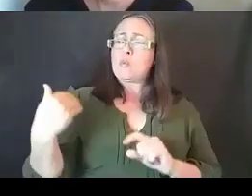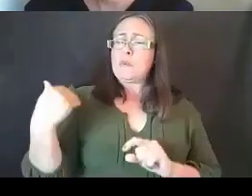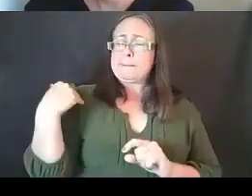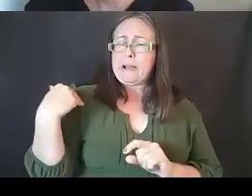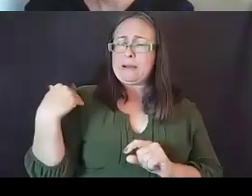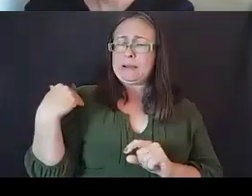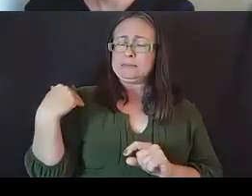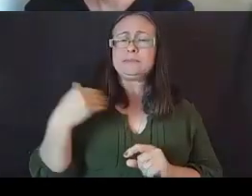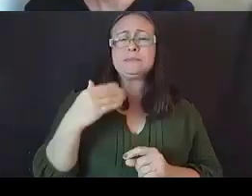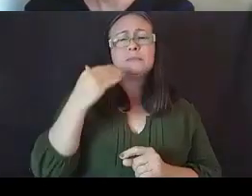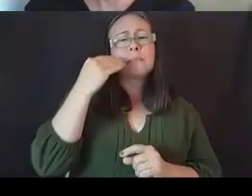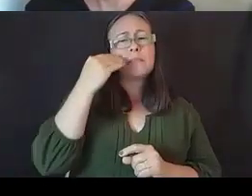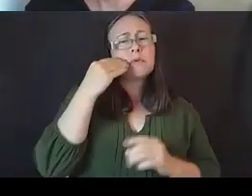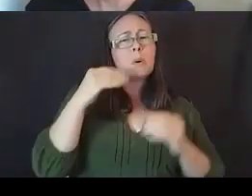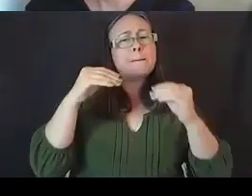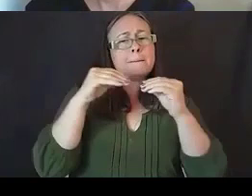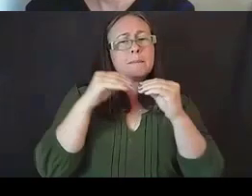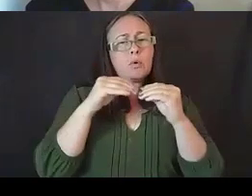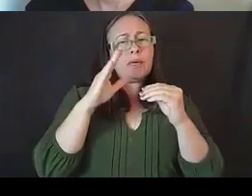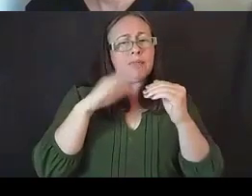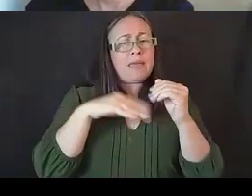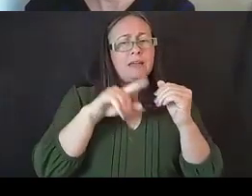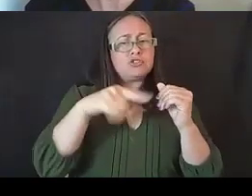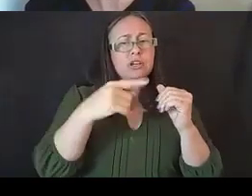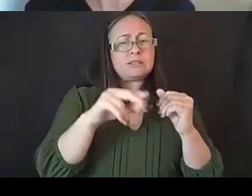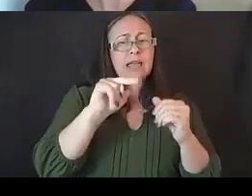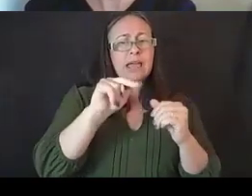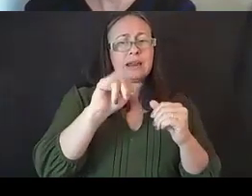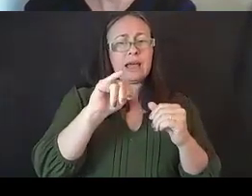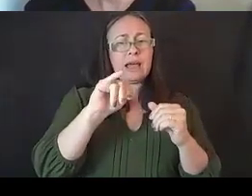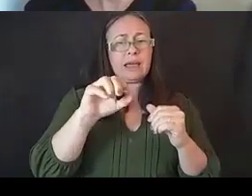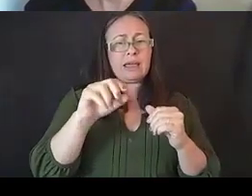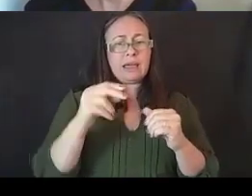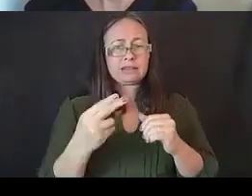we know that there's more than NIH in terms of who's in here,